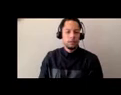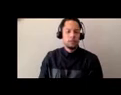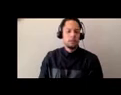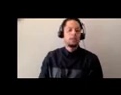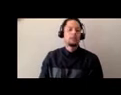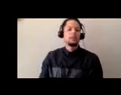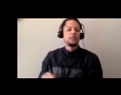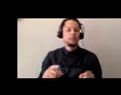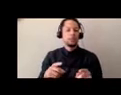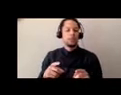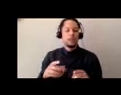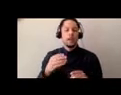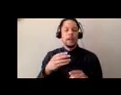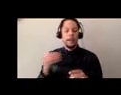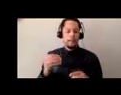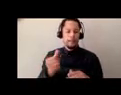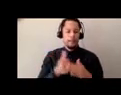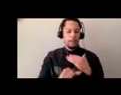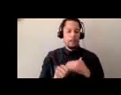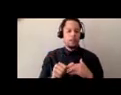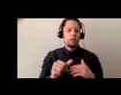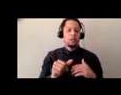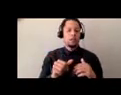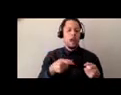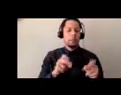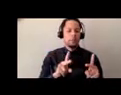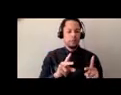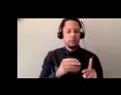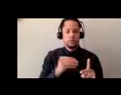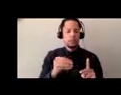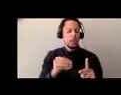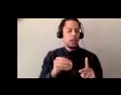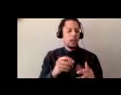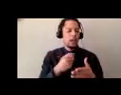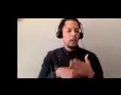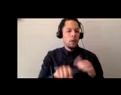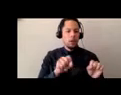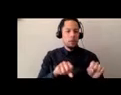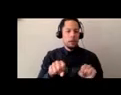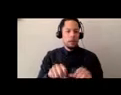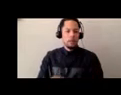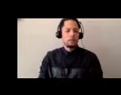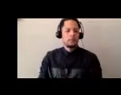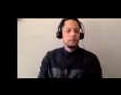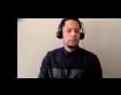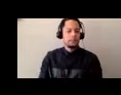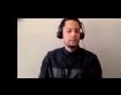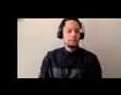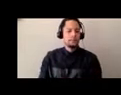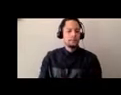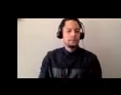Opportunities and affordability. Great. And PTC.